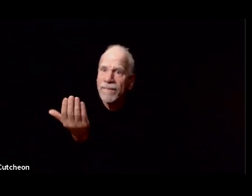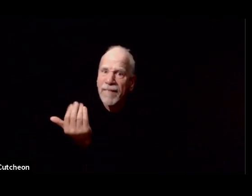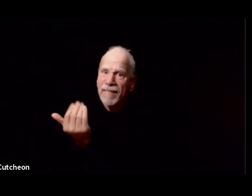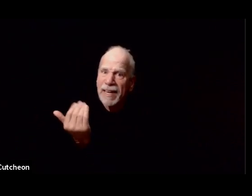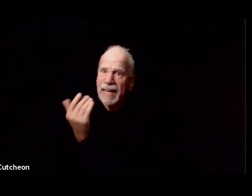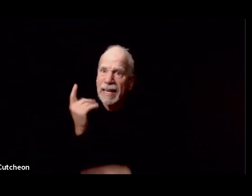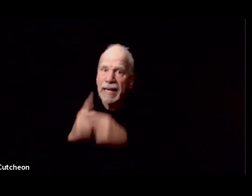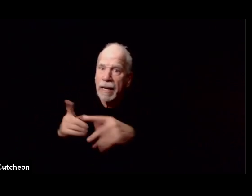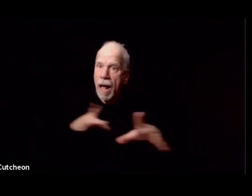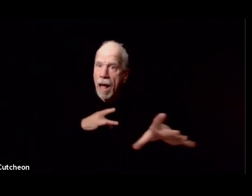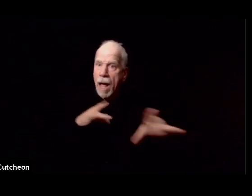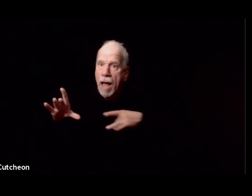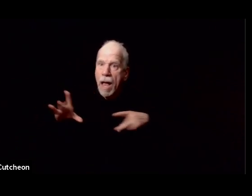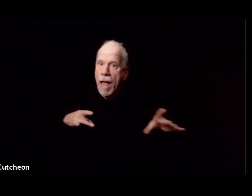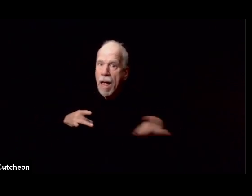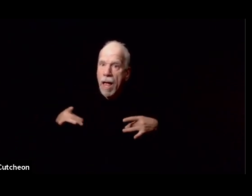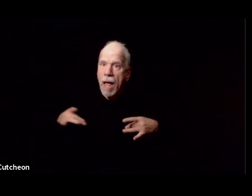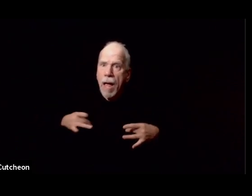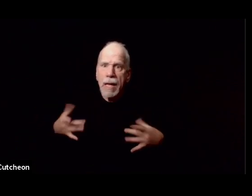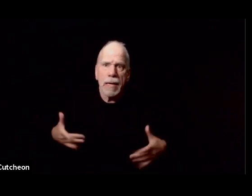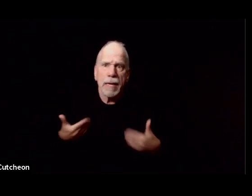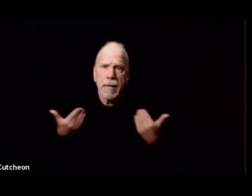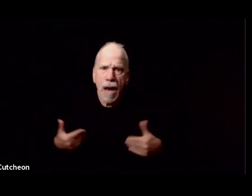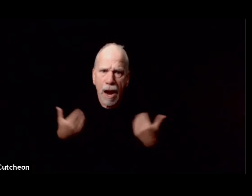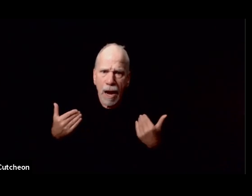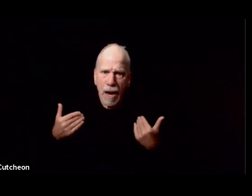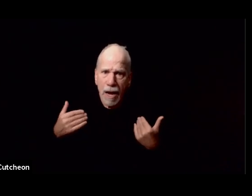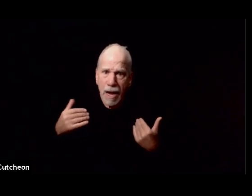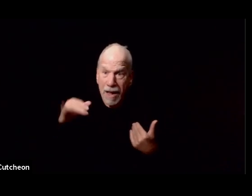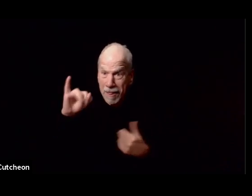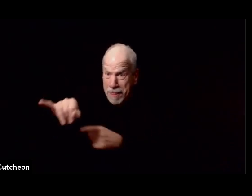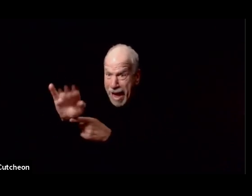is that bar has closed voluntarily but I wonder if you think that bar owners are doing enough